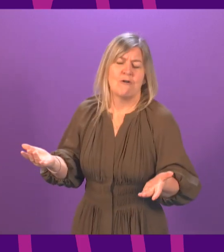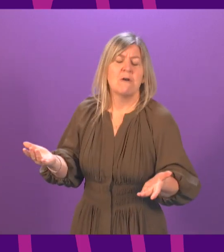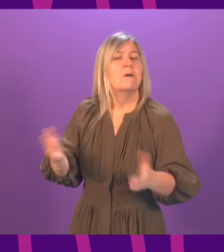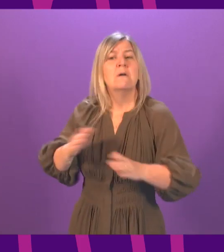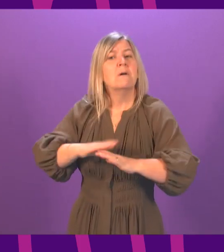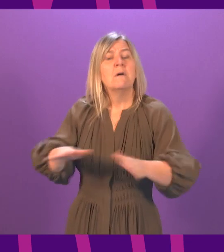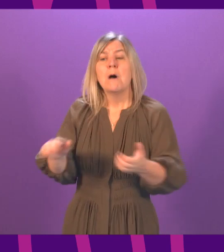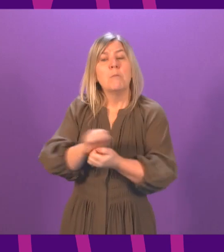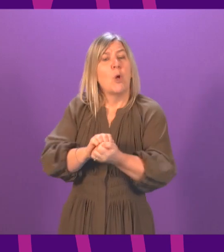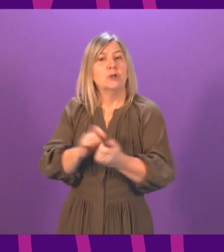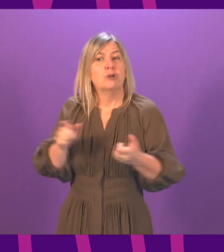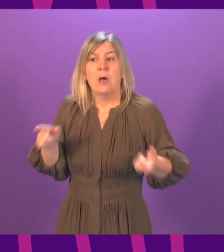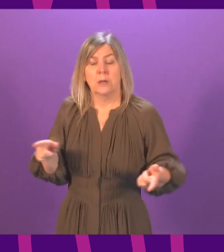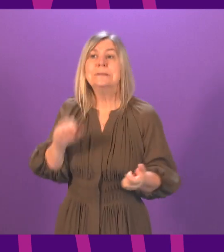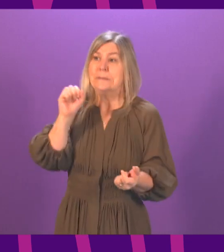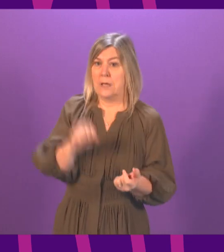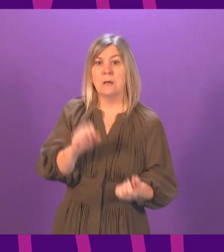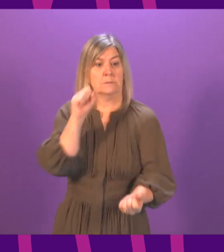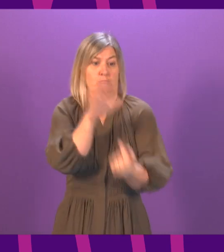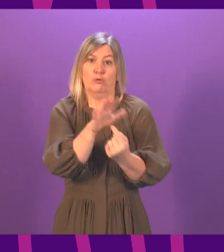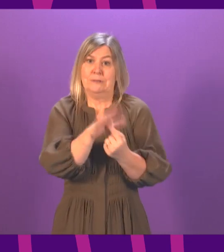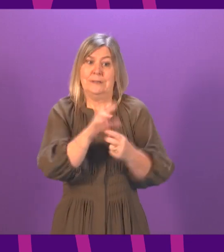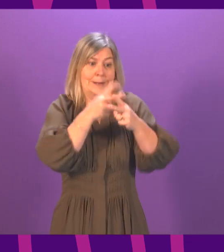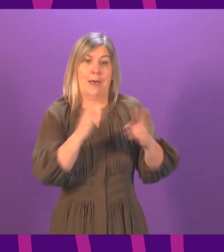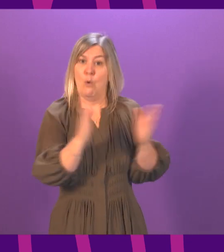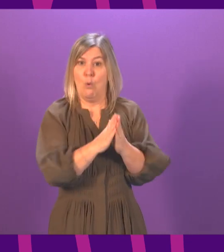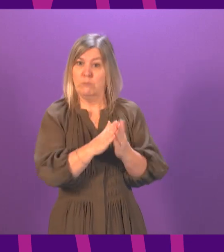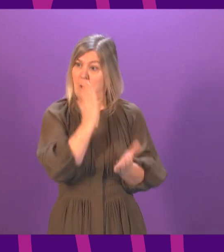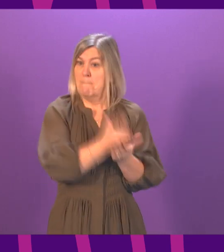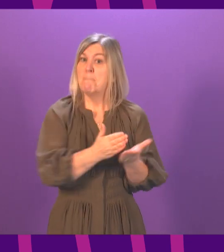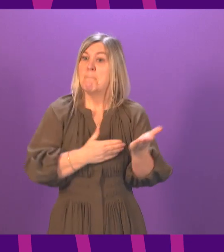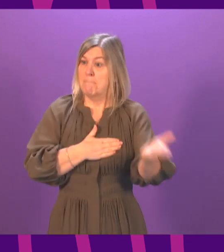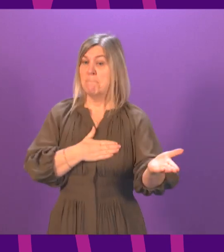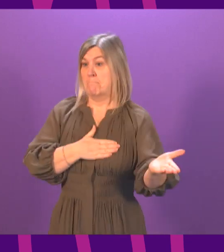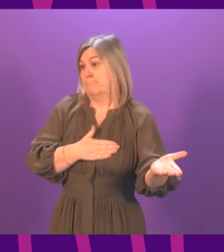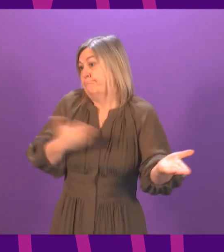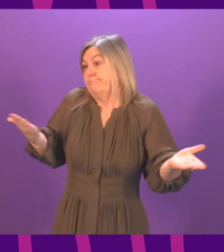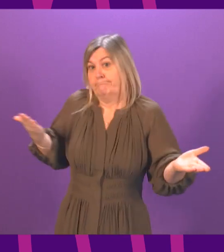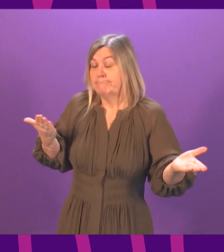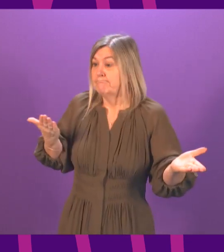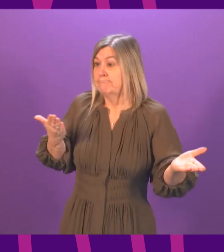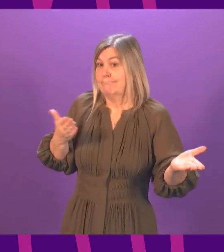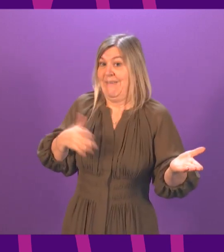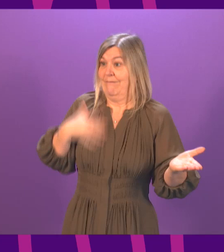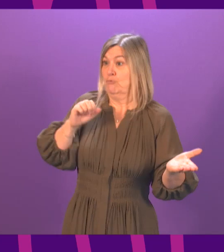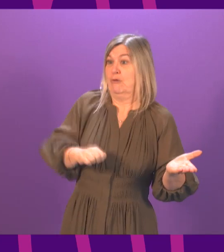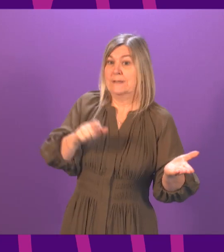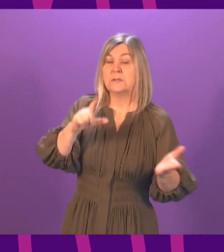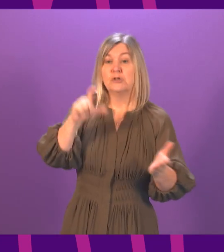fact that we prioritised care homes first—not just because that is what the Joint Committee on Vaccination and Immunisation recommended that we do,